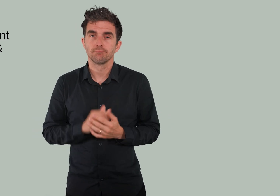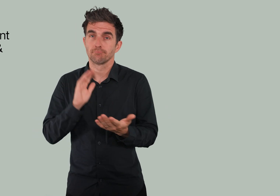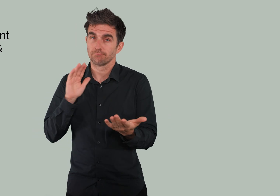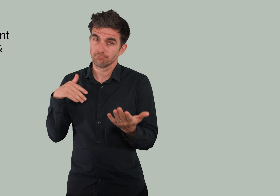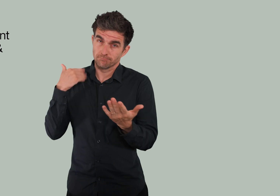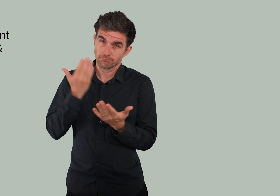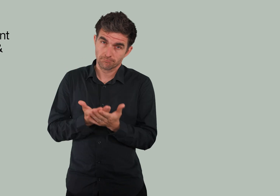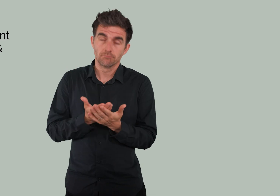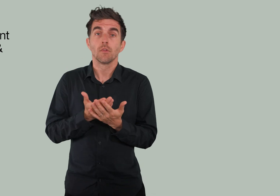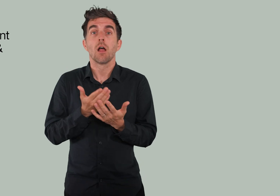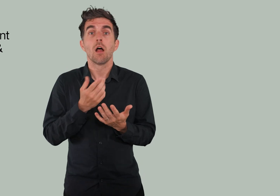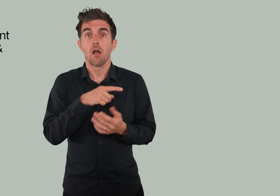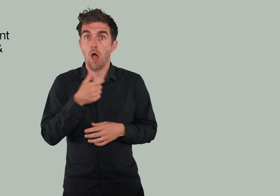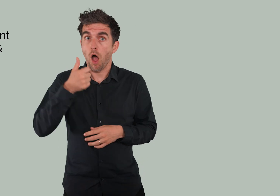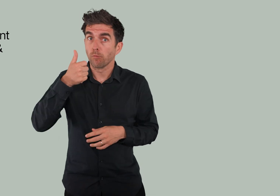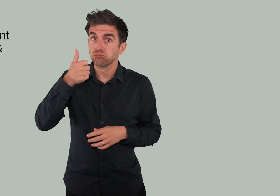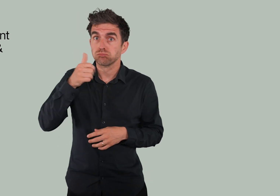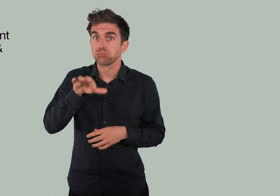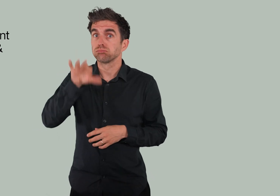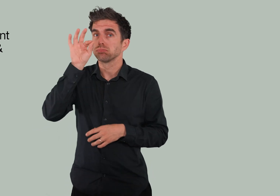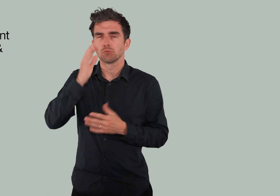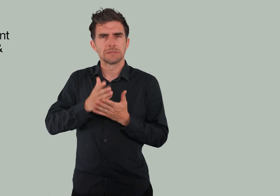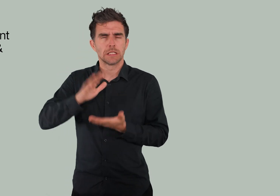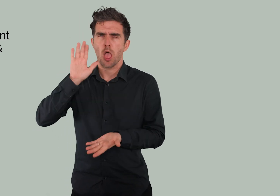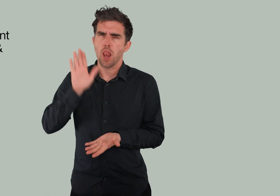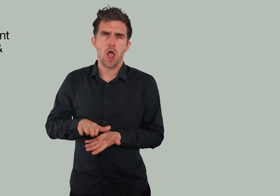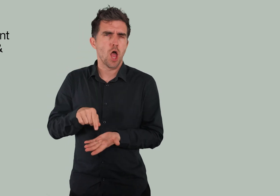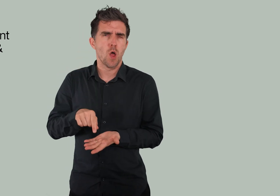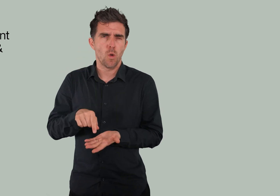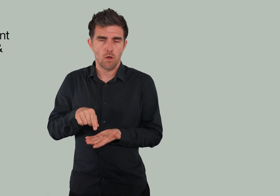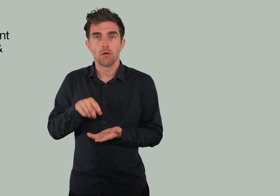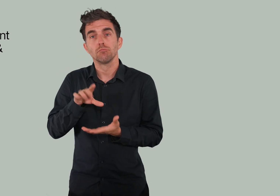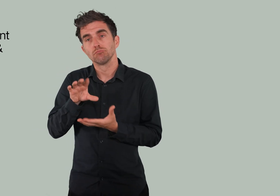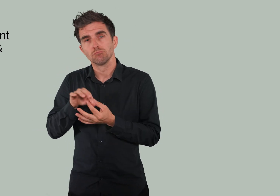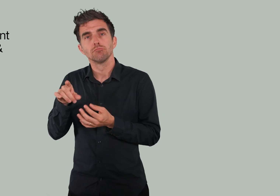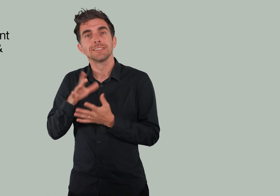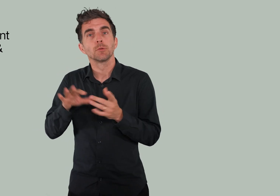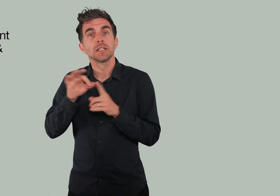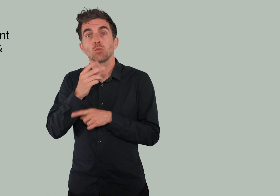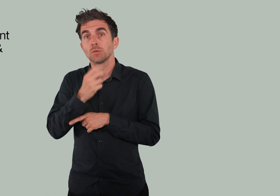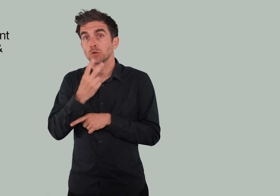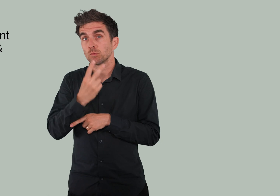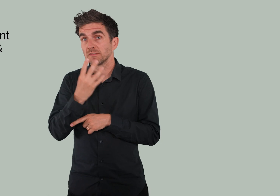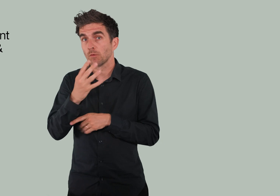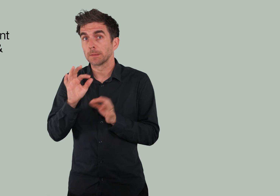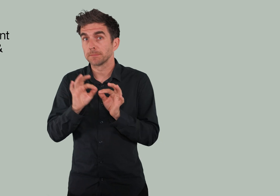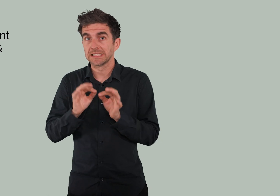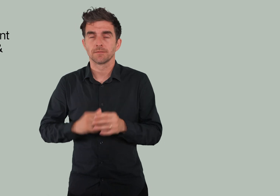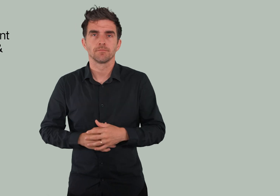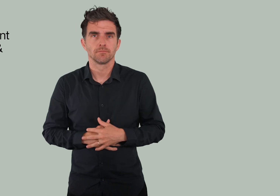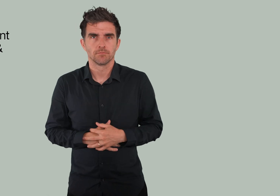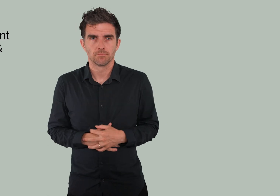although historically awareness of the option to choose a mode has been low (DWP, 2024b).